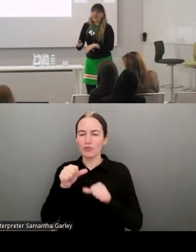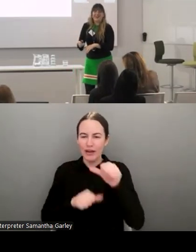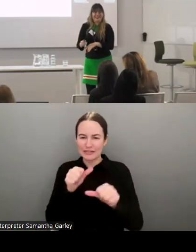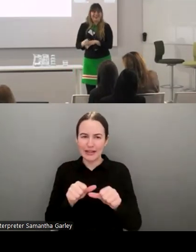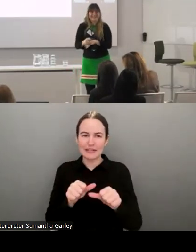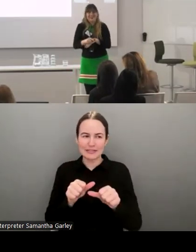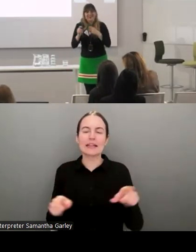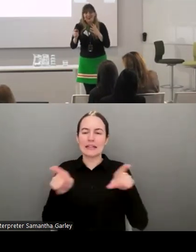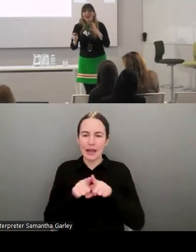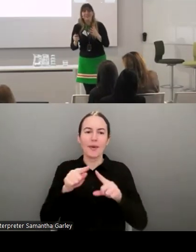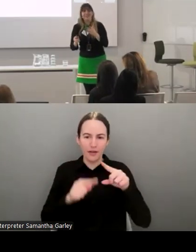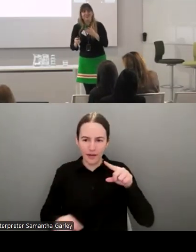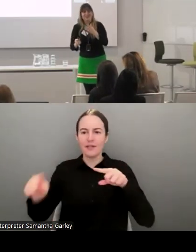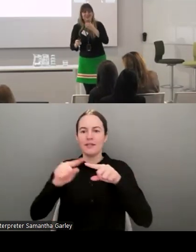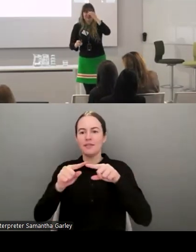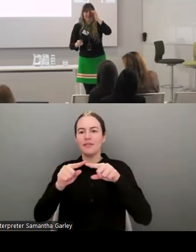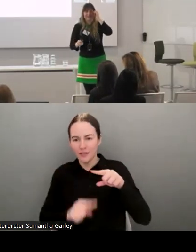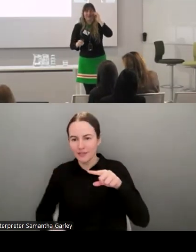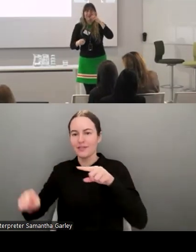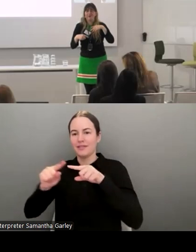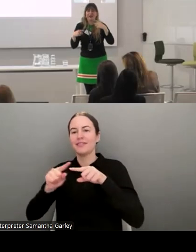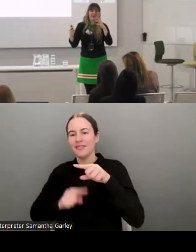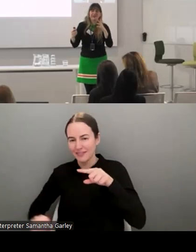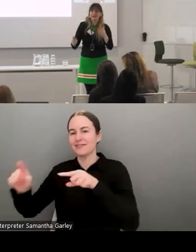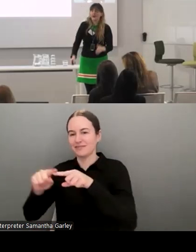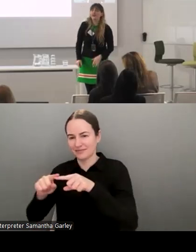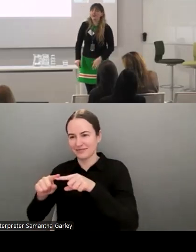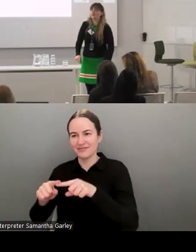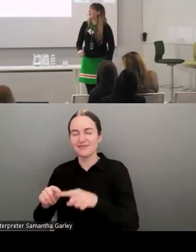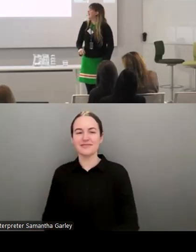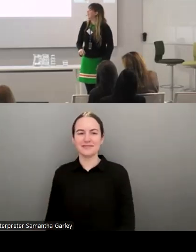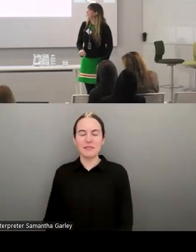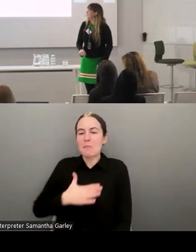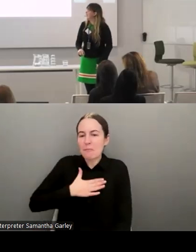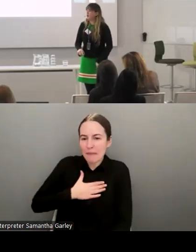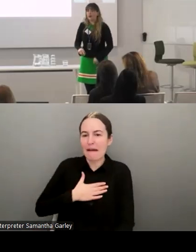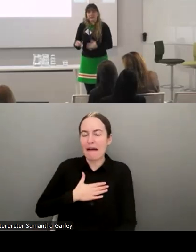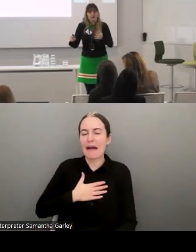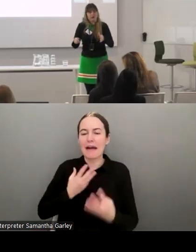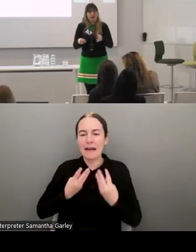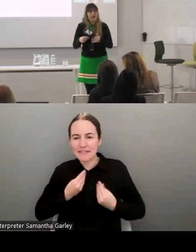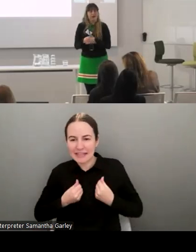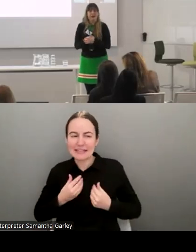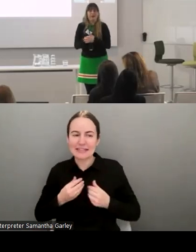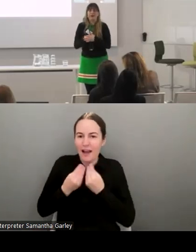Yes. So now I've introduced you to some of my thoughts about it and my ways of going about it,